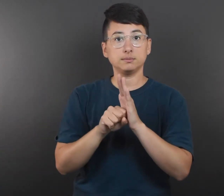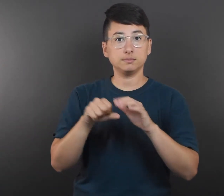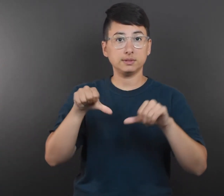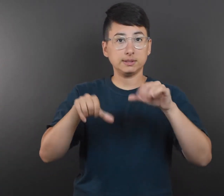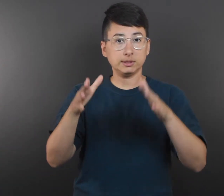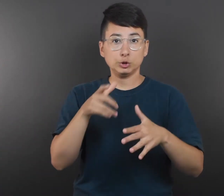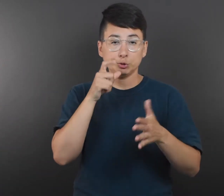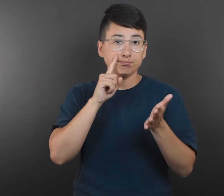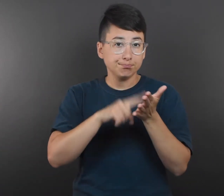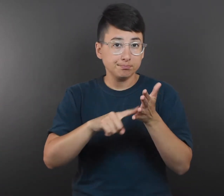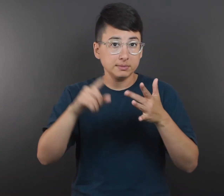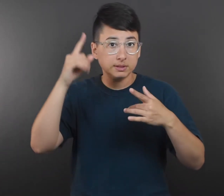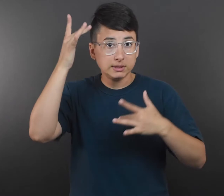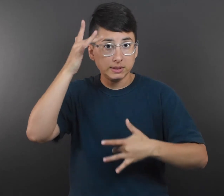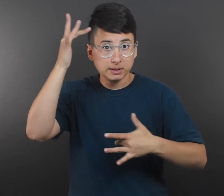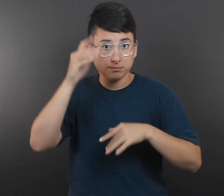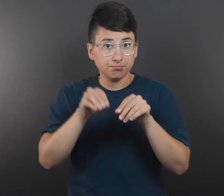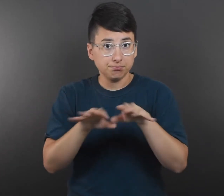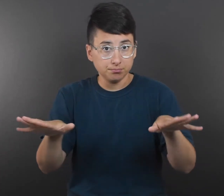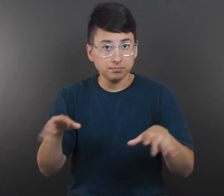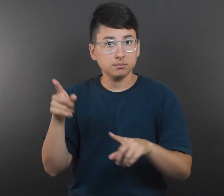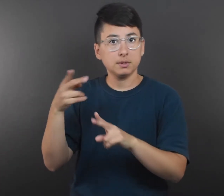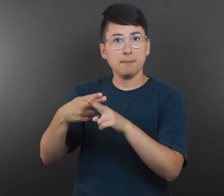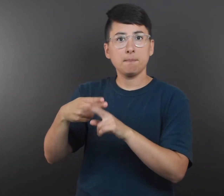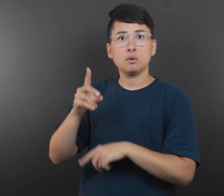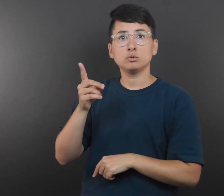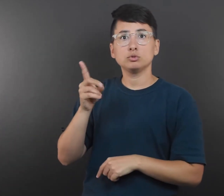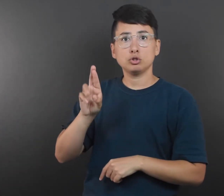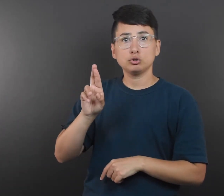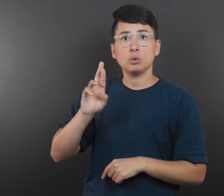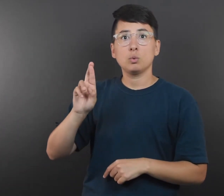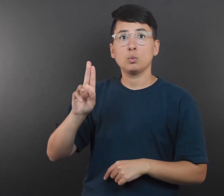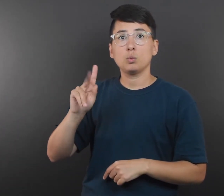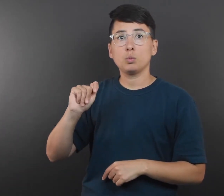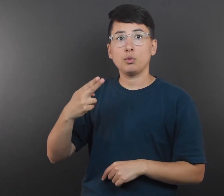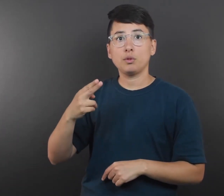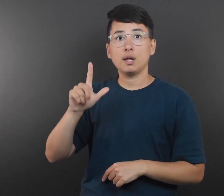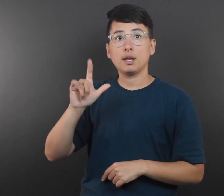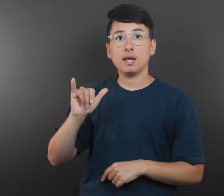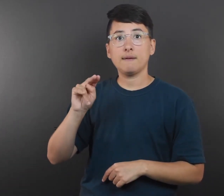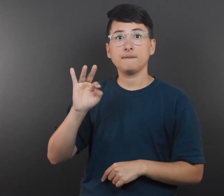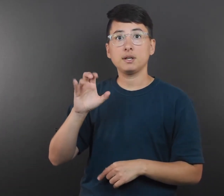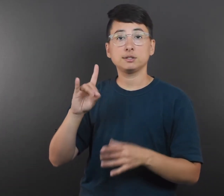“If your child recently had vomiting and diarrhea or symptoms of a common cold and